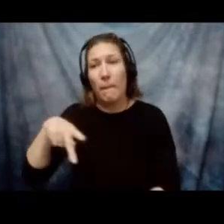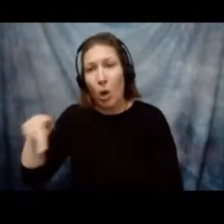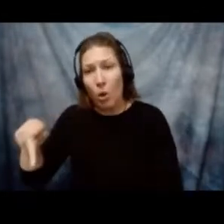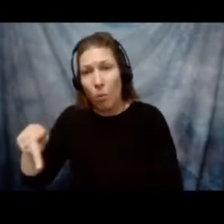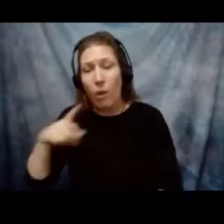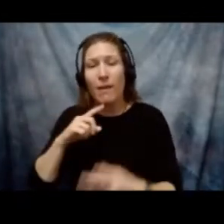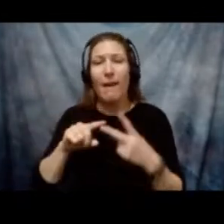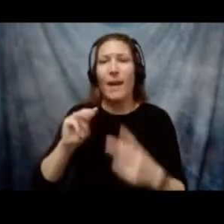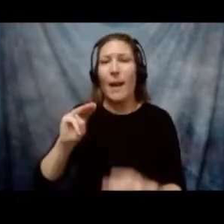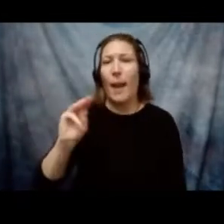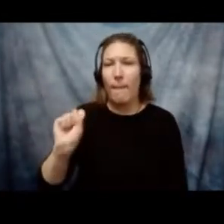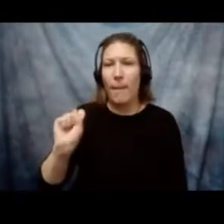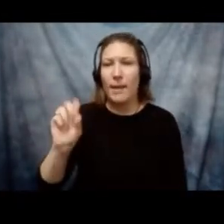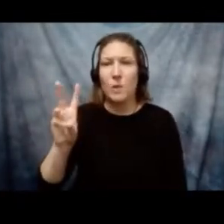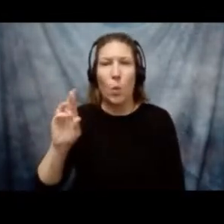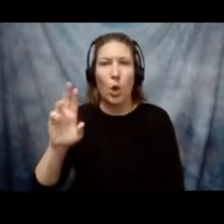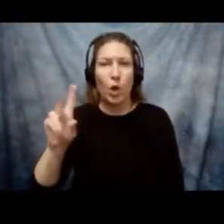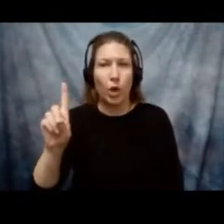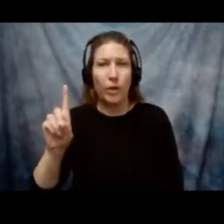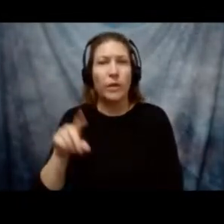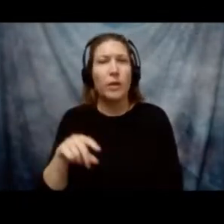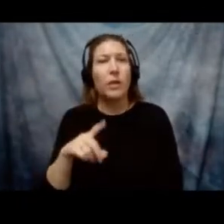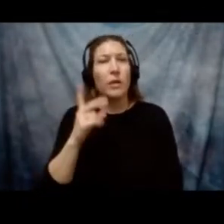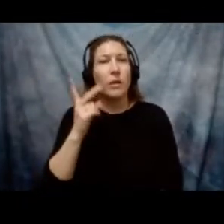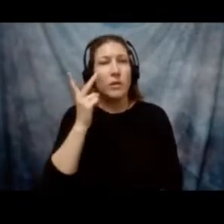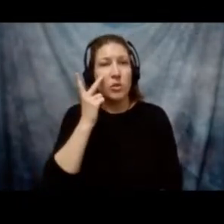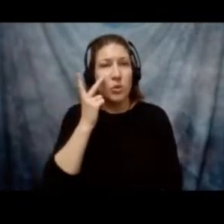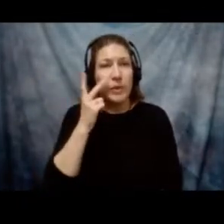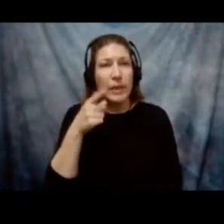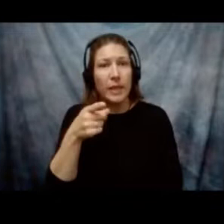you'll see here you can also do translation but there's something here that's called